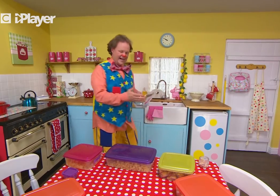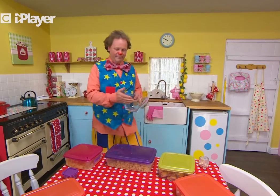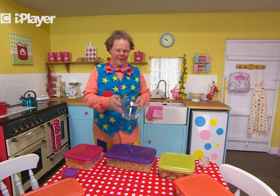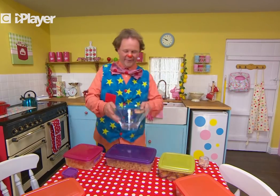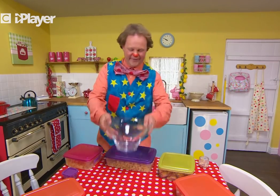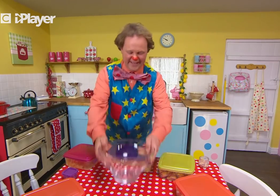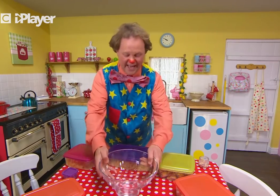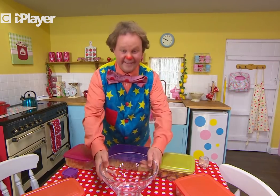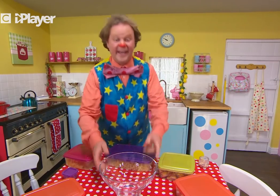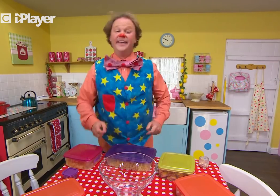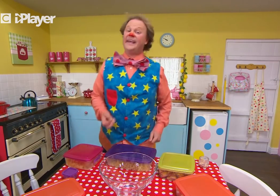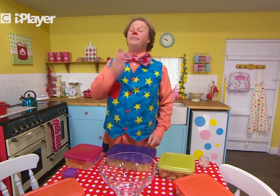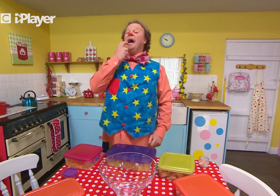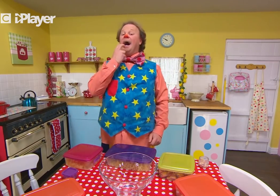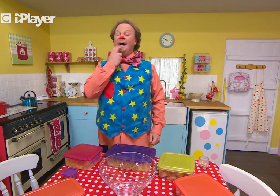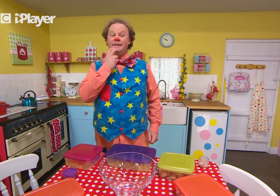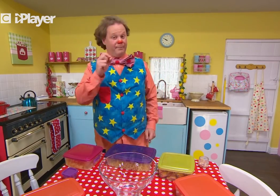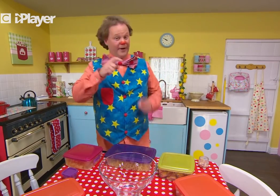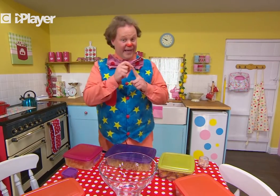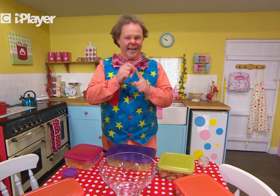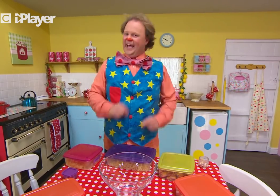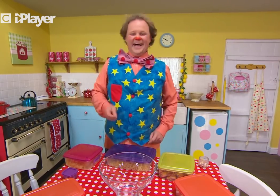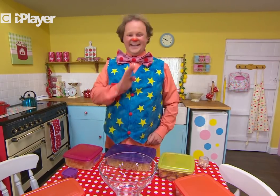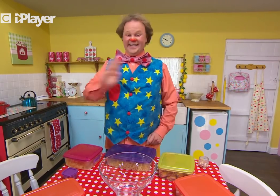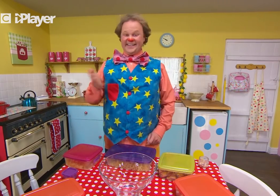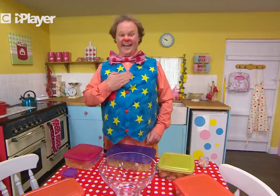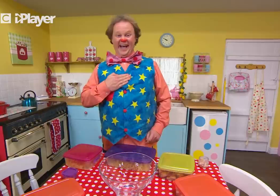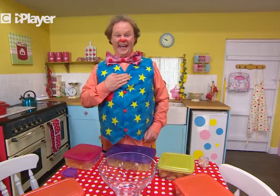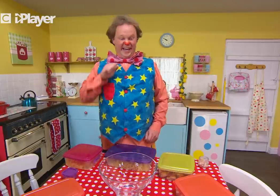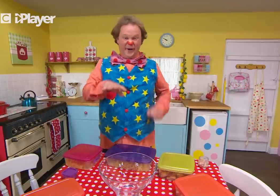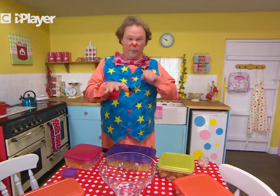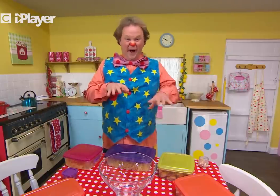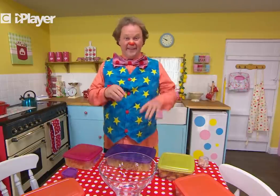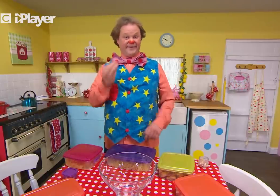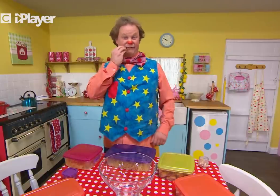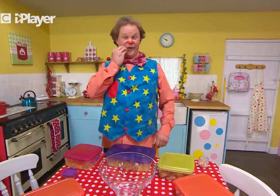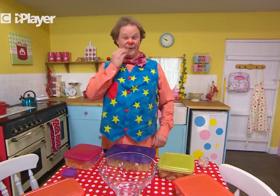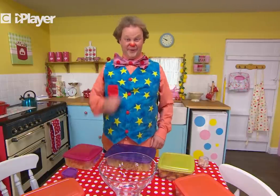a bowl yes you see aunt polly she doesn't like to waste food